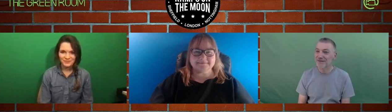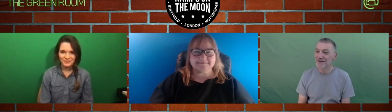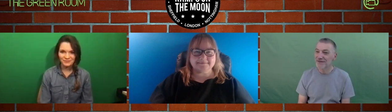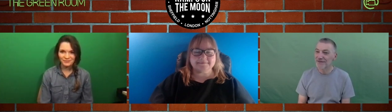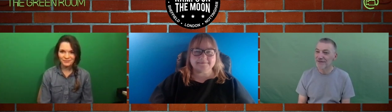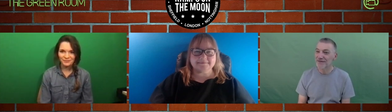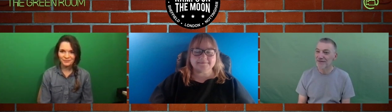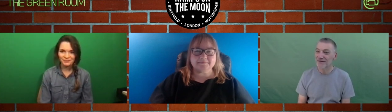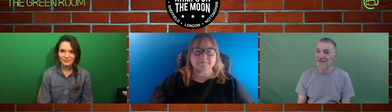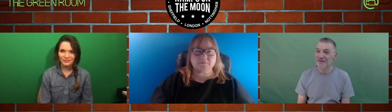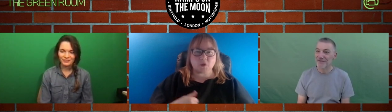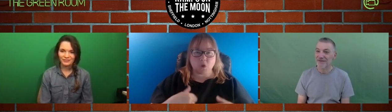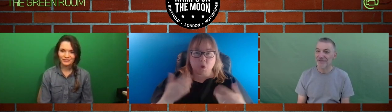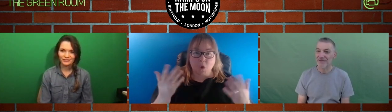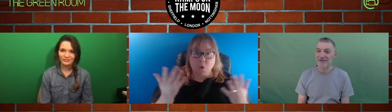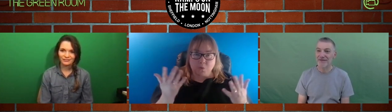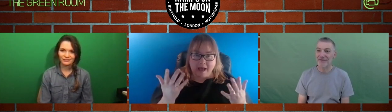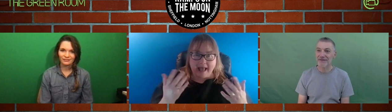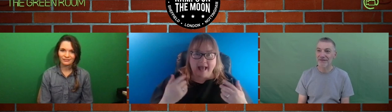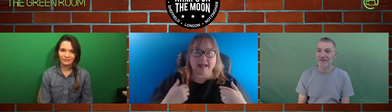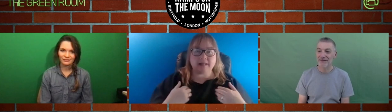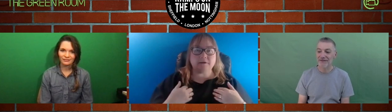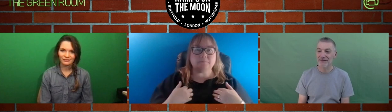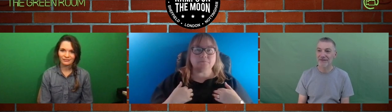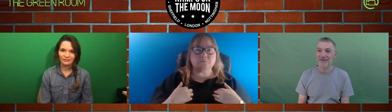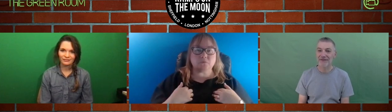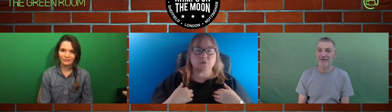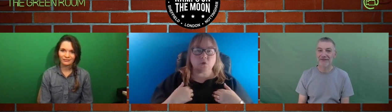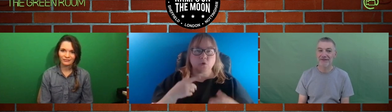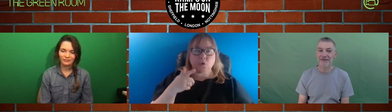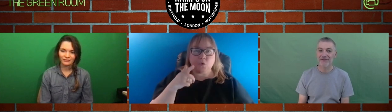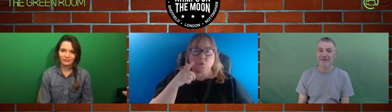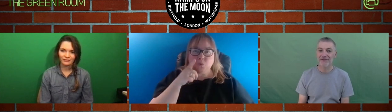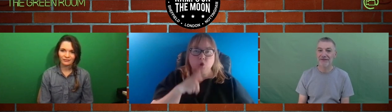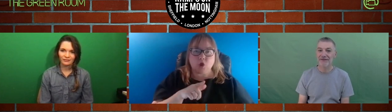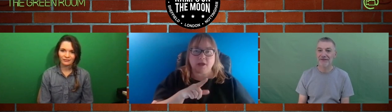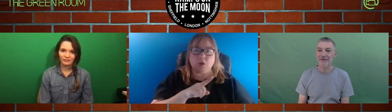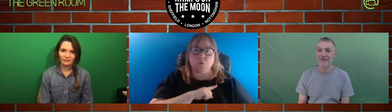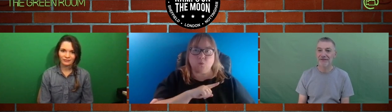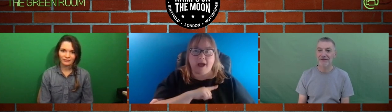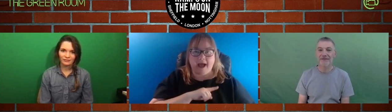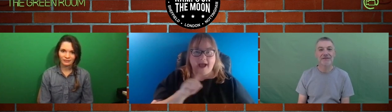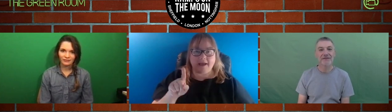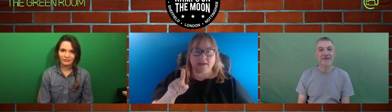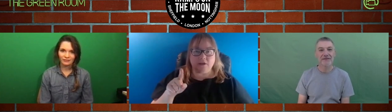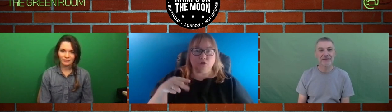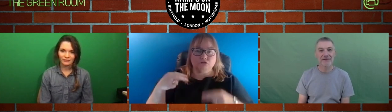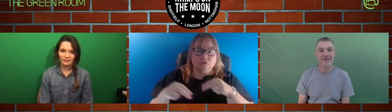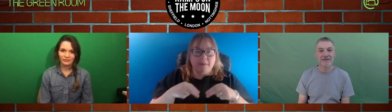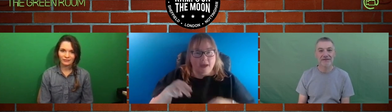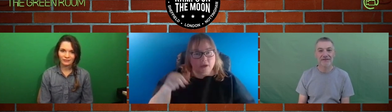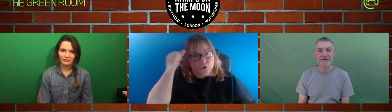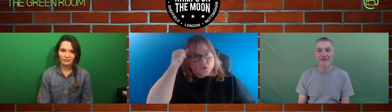Well I was gonna say, we were lucky you had some sign language already didn't you Rebekah, from school. But